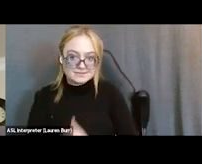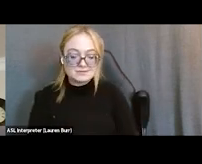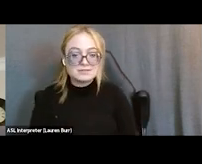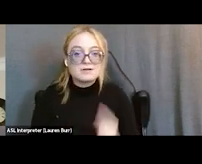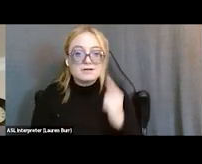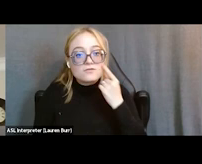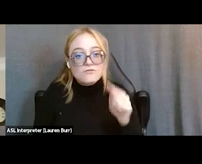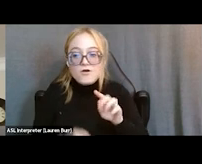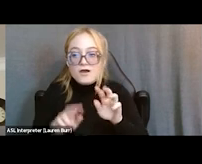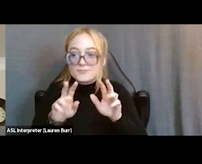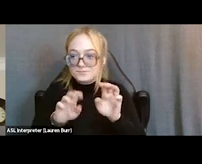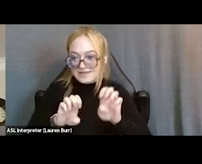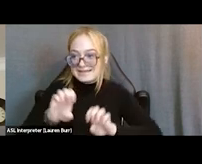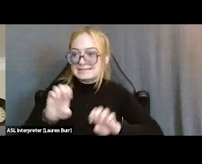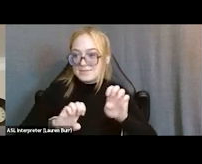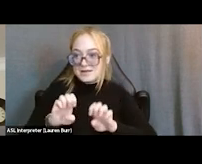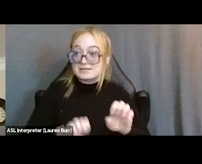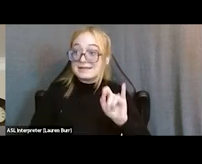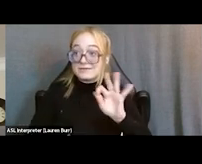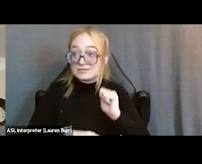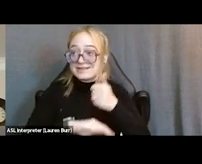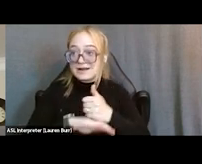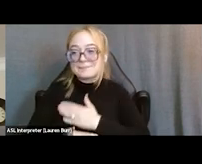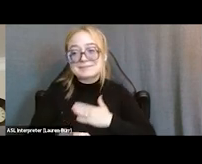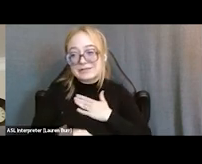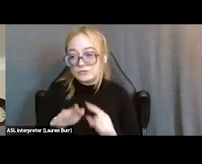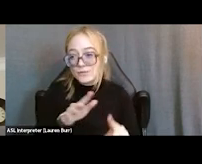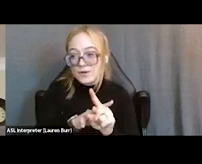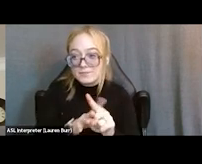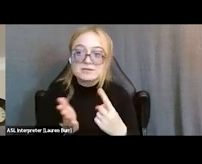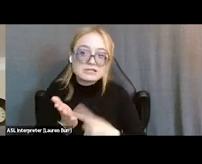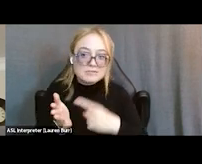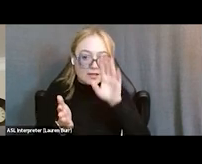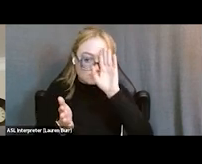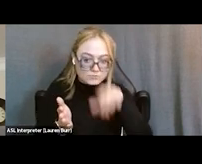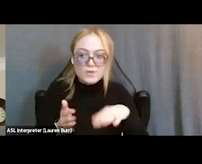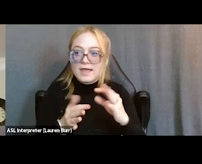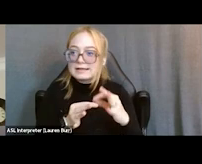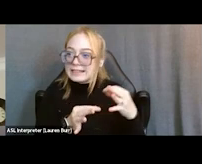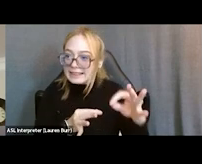if we set one up, please do try to attend. There are sometimes delays in getting the exam scheduled